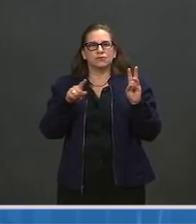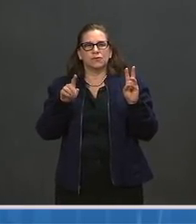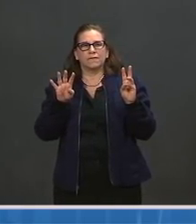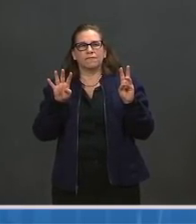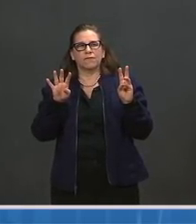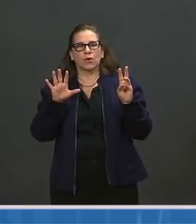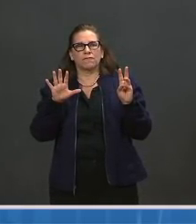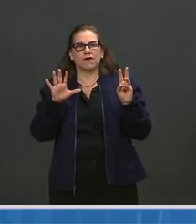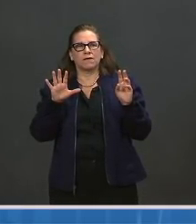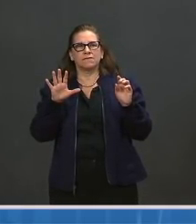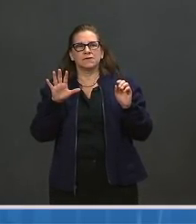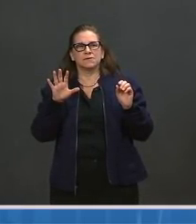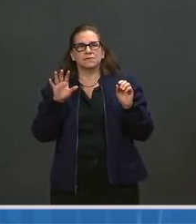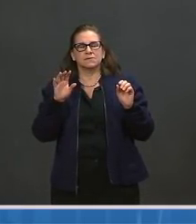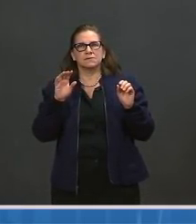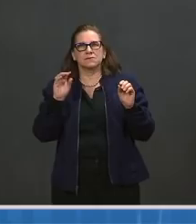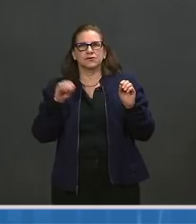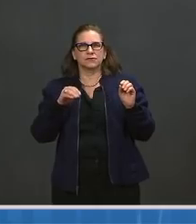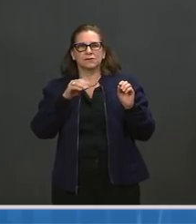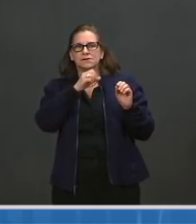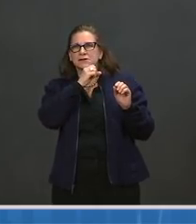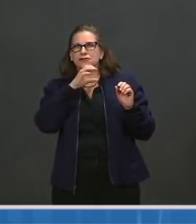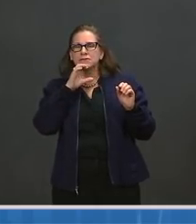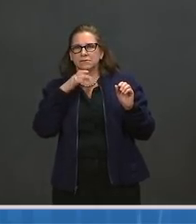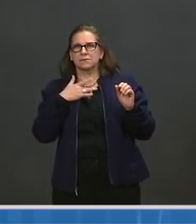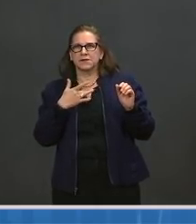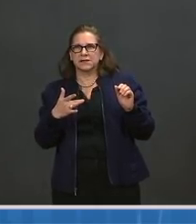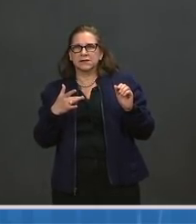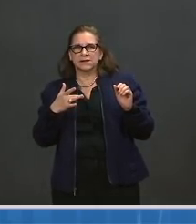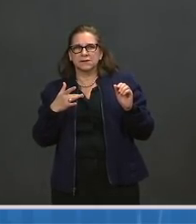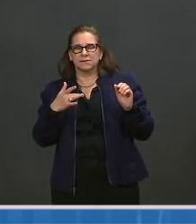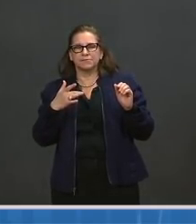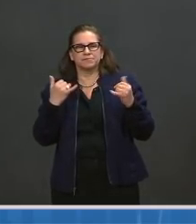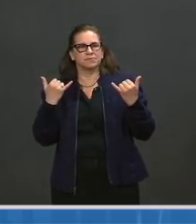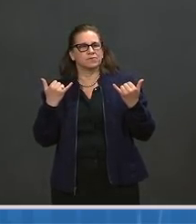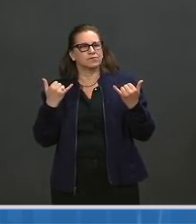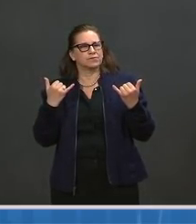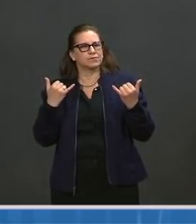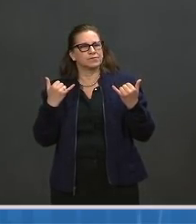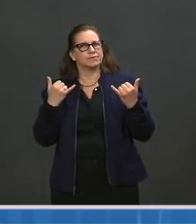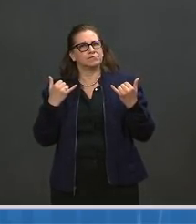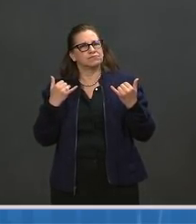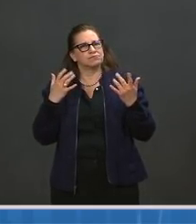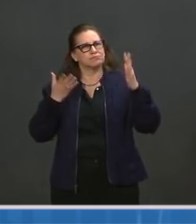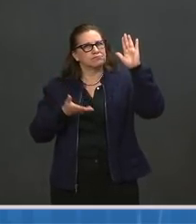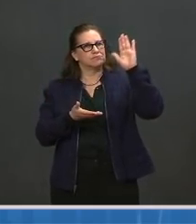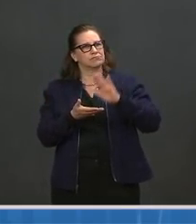There are positive kinks in our curves. And we need to remain vigilant as we quickly get the rest